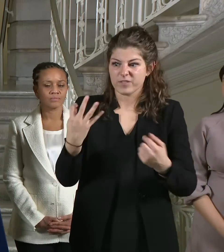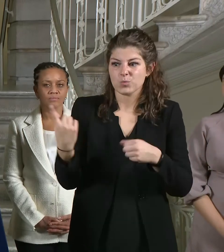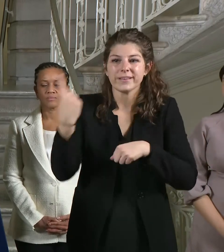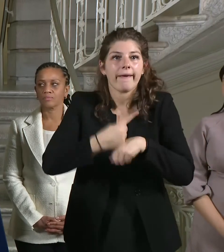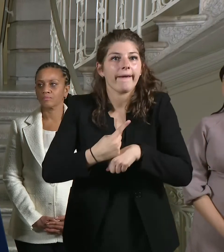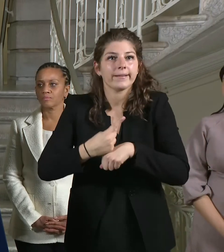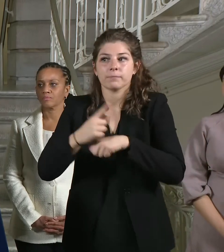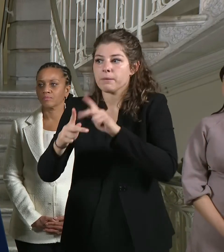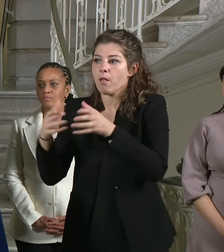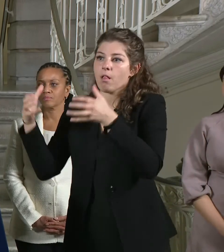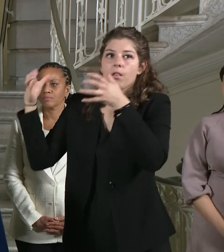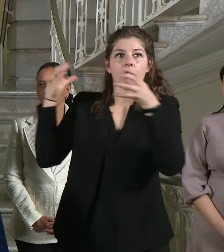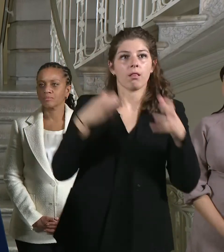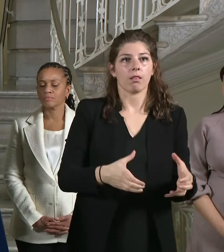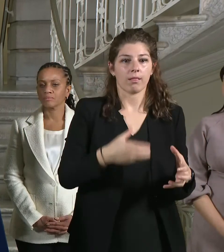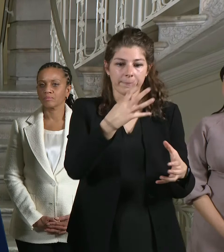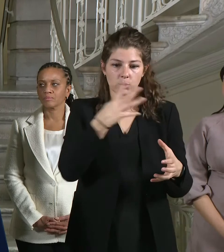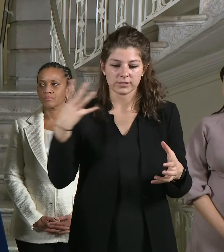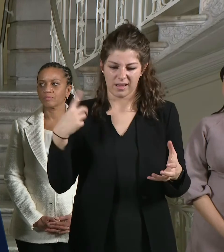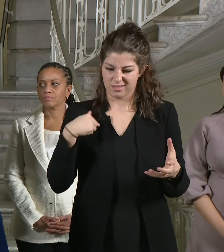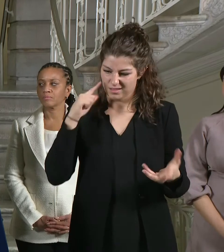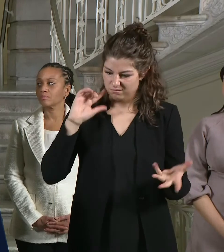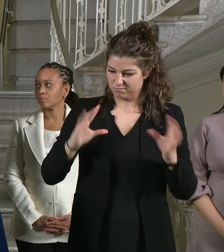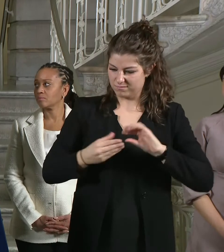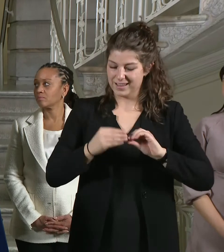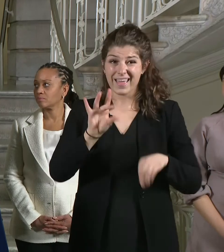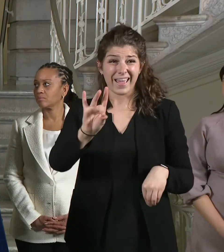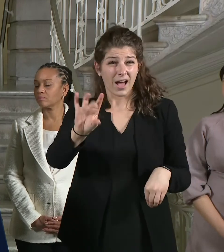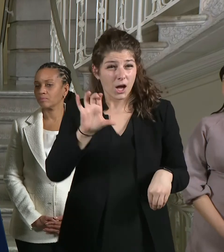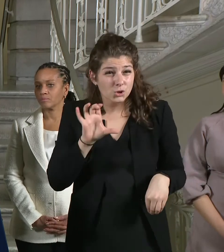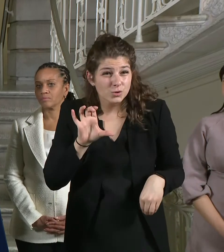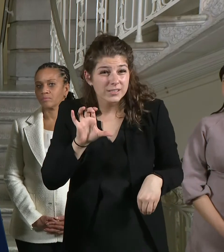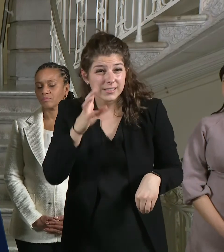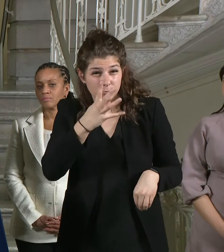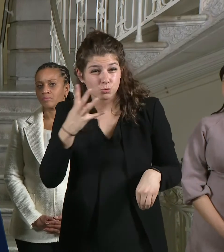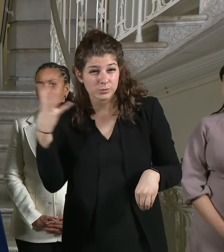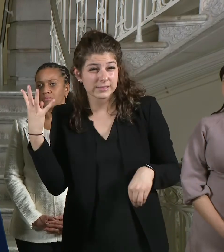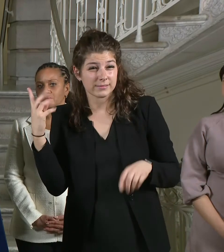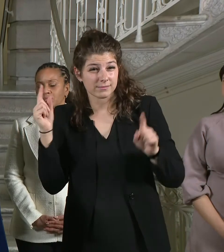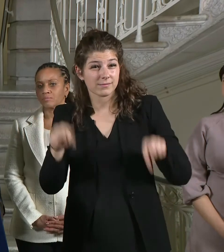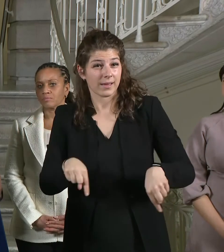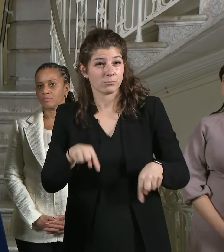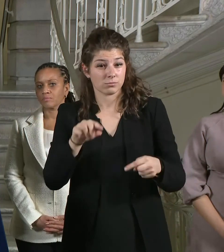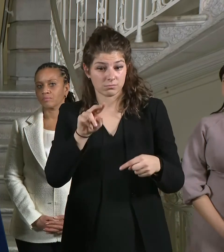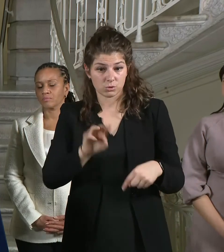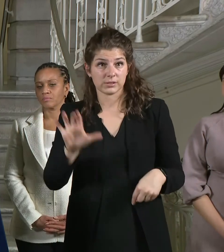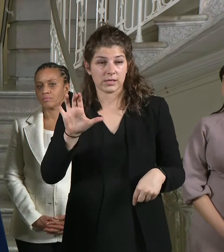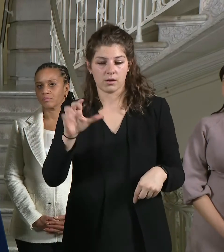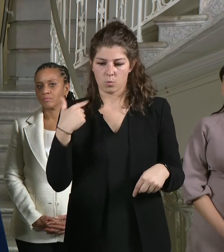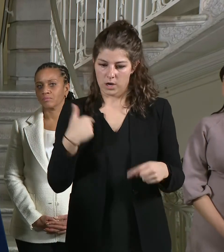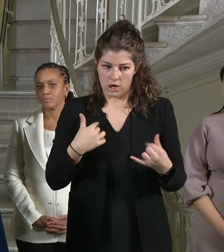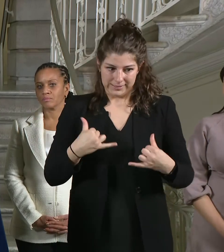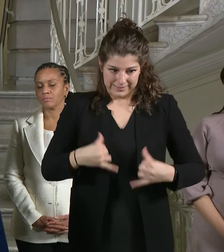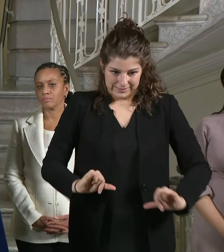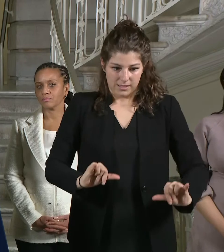NUMBERS, WE ARE STILL RECEIVING HUNDREDS OF MIGRANTS IN THE LAST FEW DAYS. WE